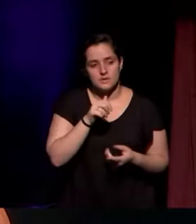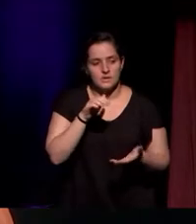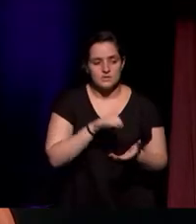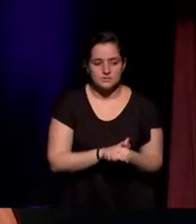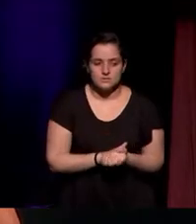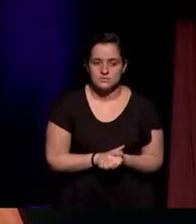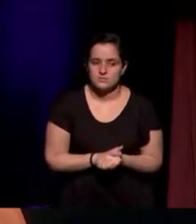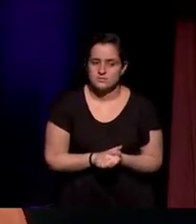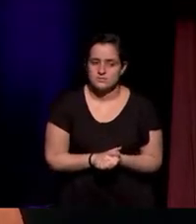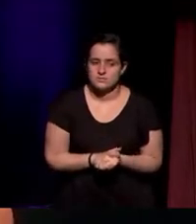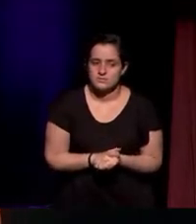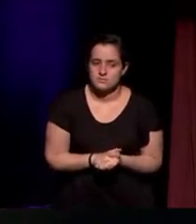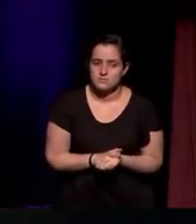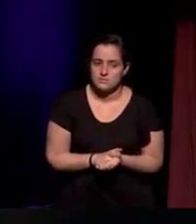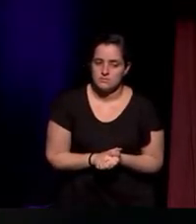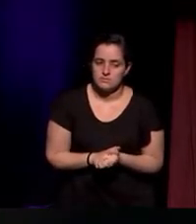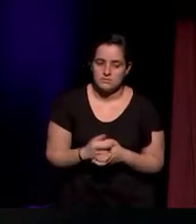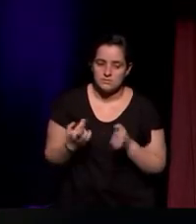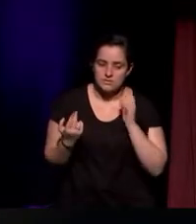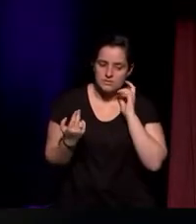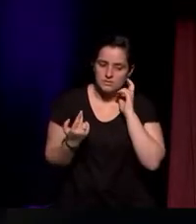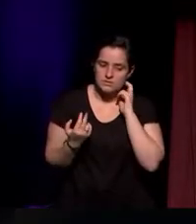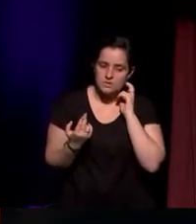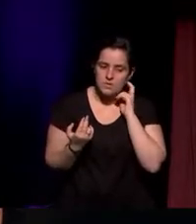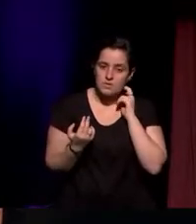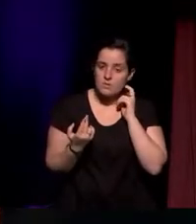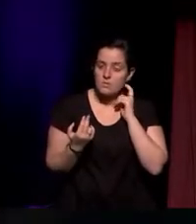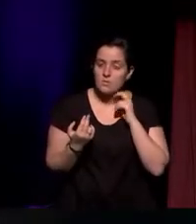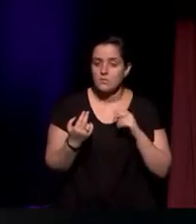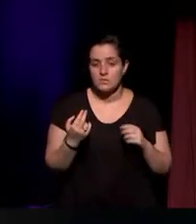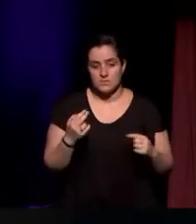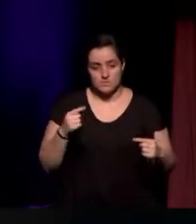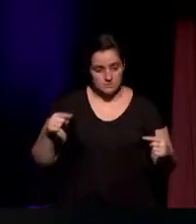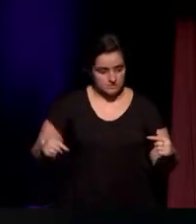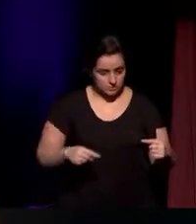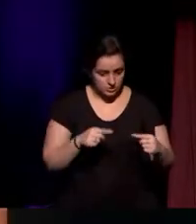Then as if the predetermined fate of these women,